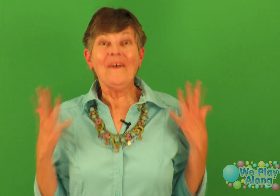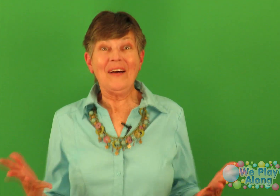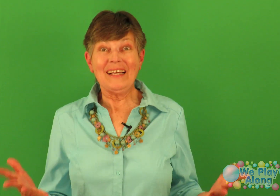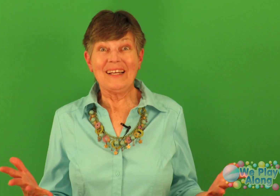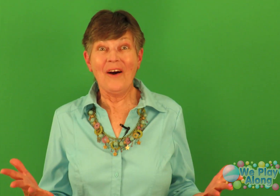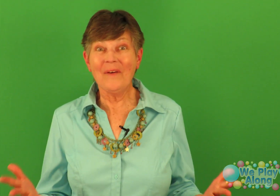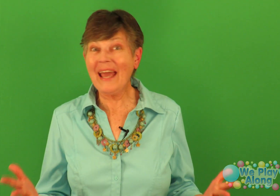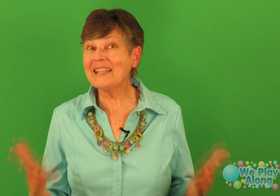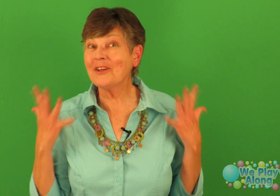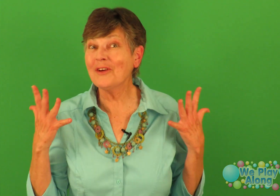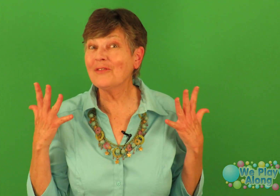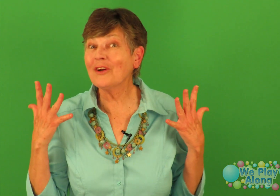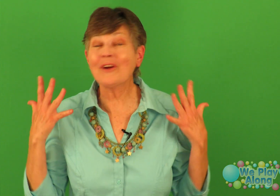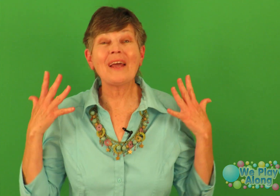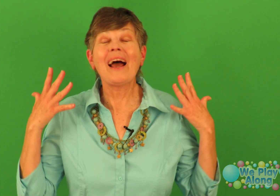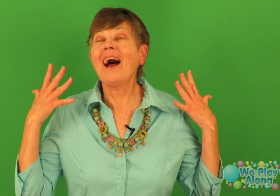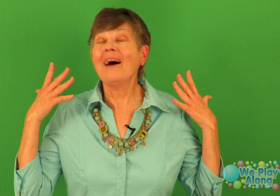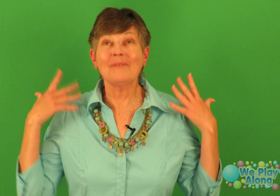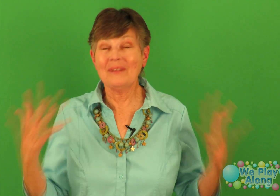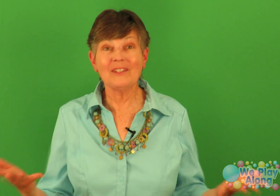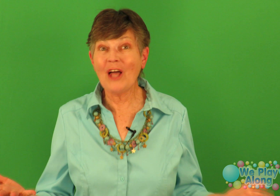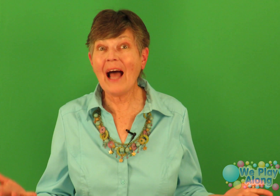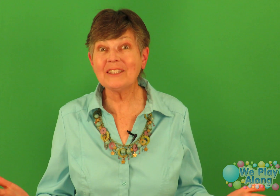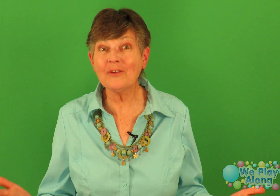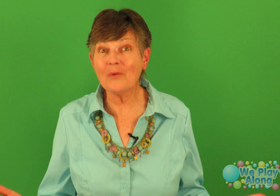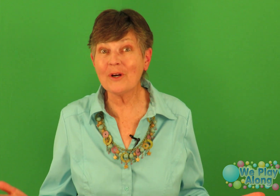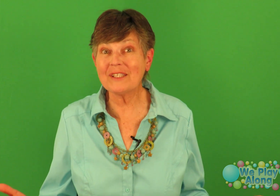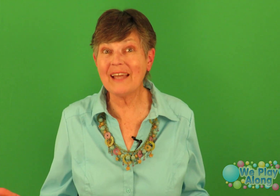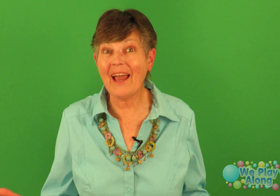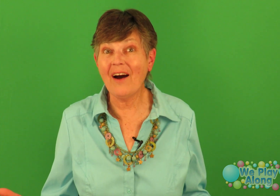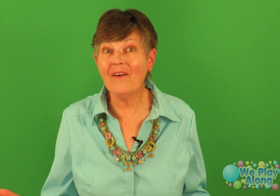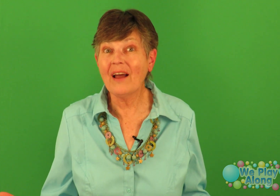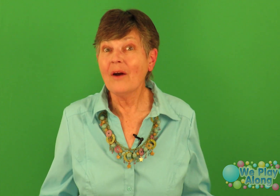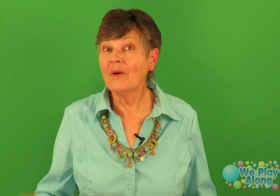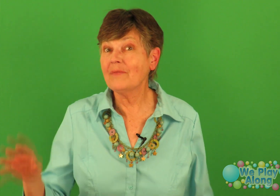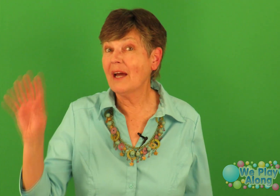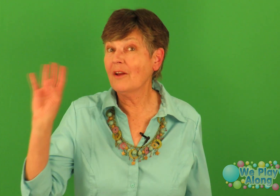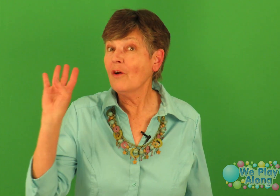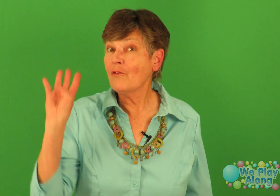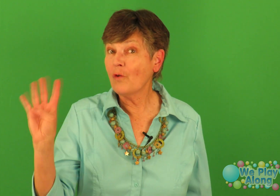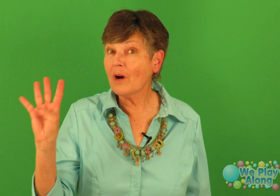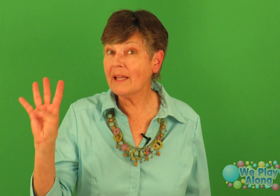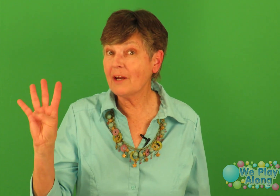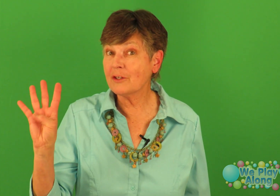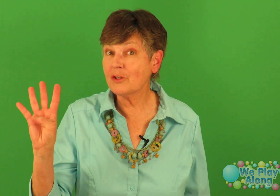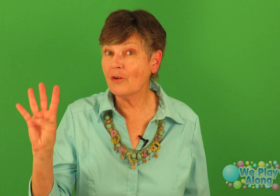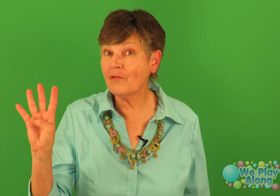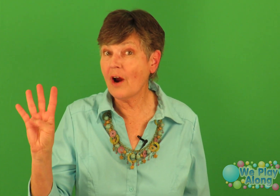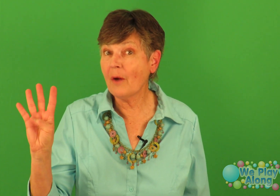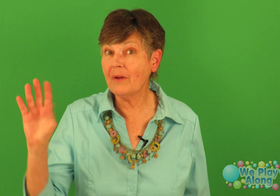okay so you've learned lots of words now we've done four letters so far we've